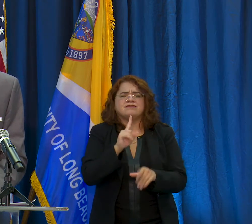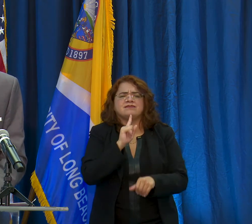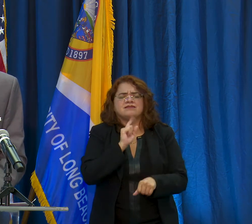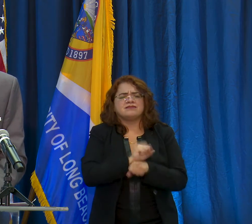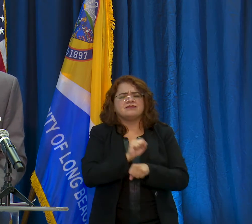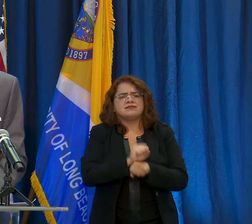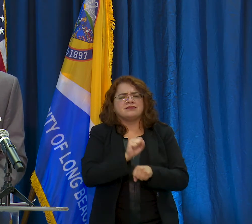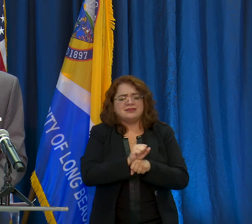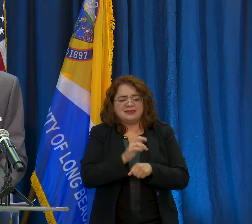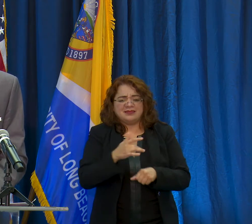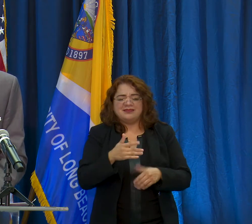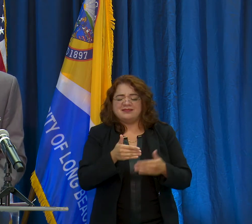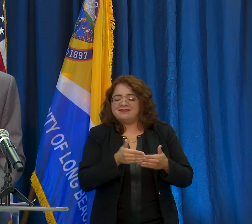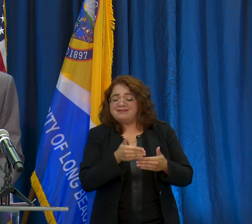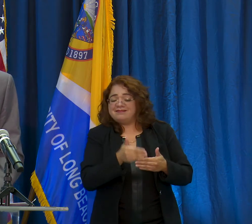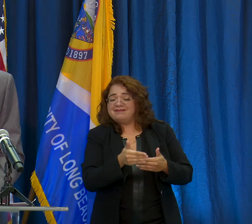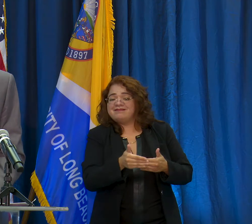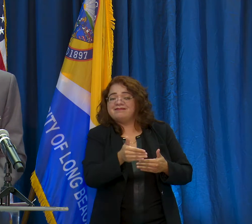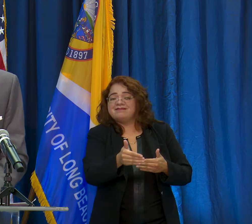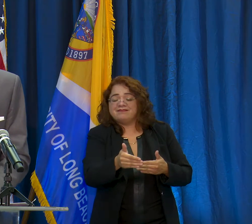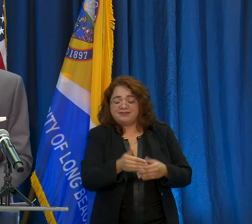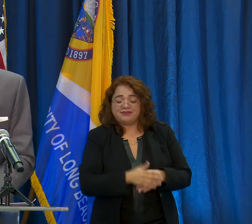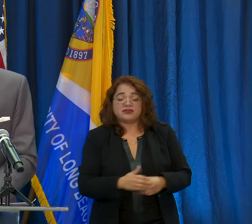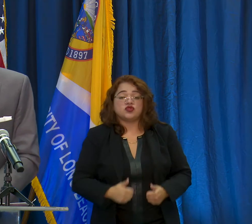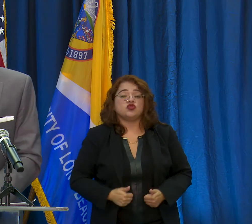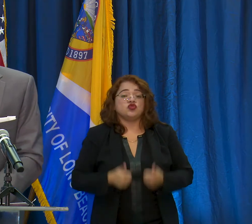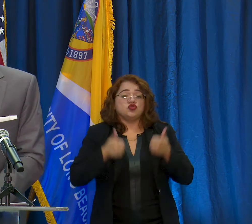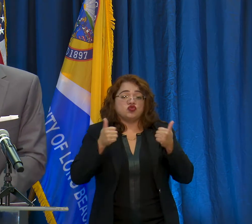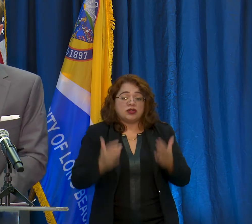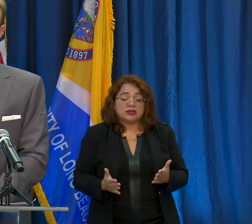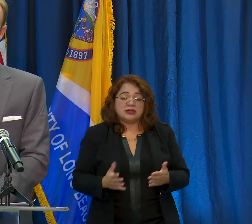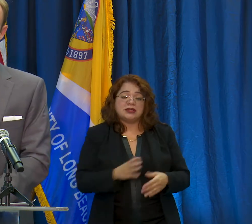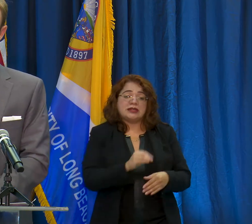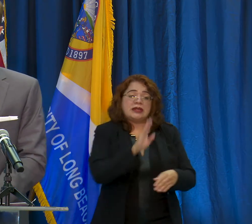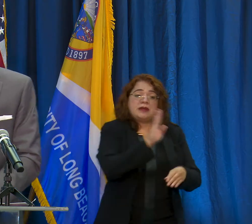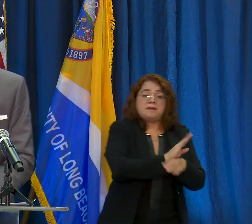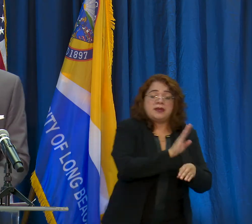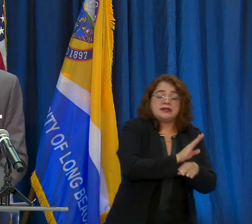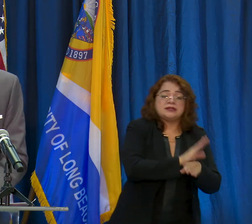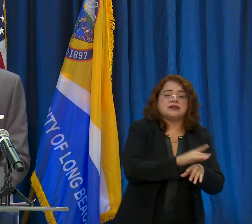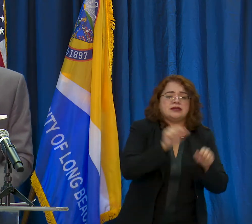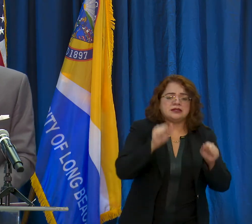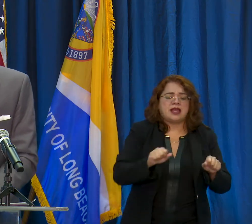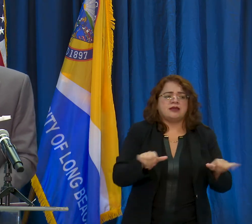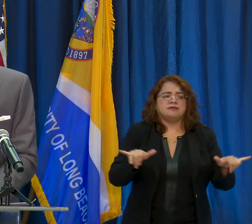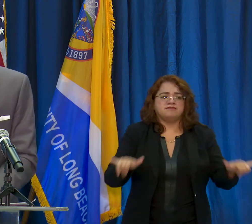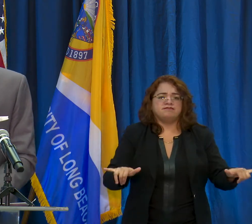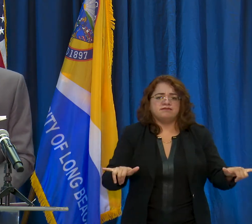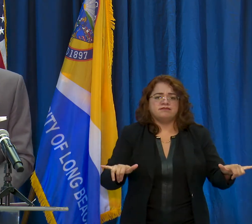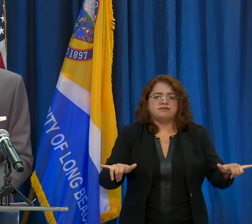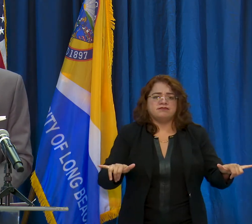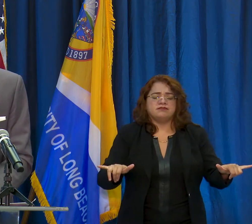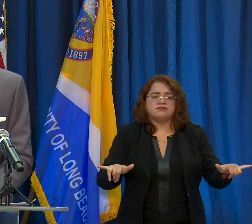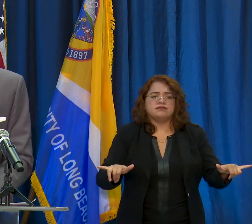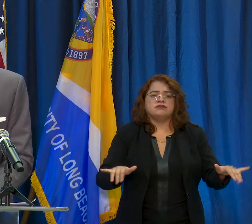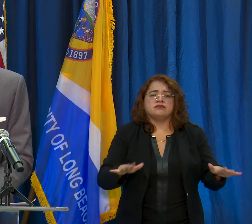couple months and allows residents and businesses to remain in place until health orders can be lifted